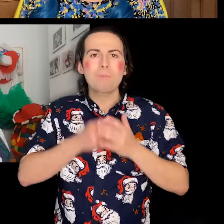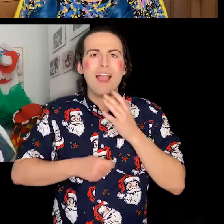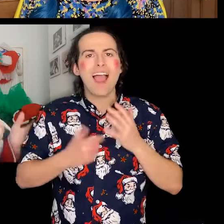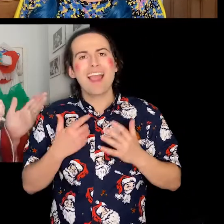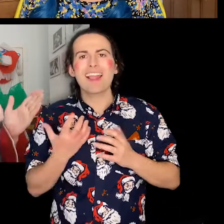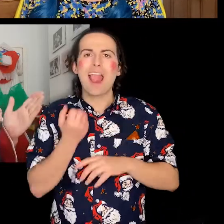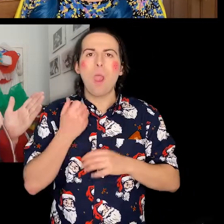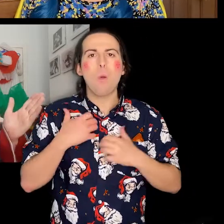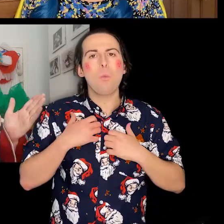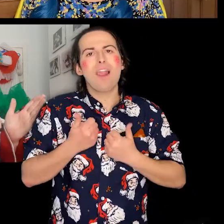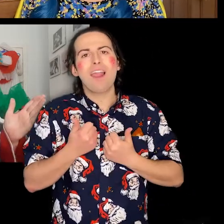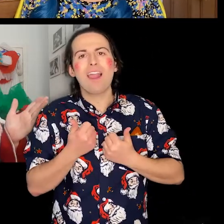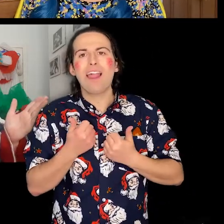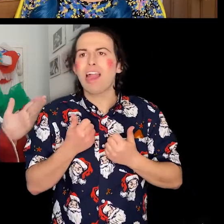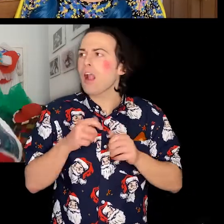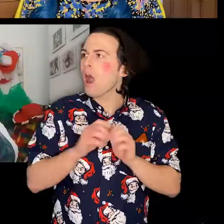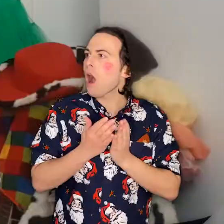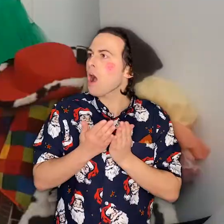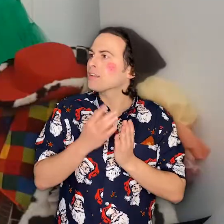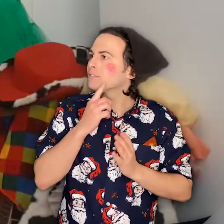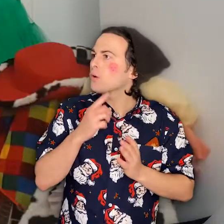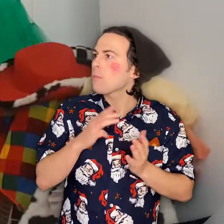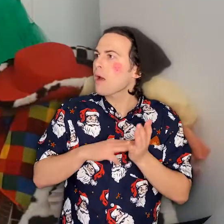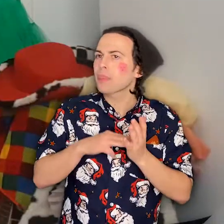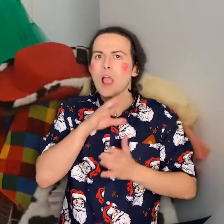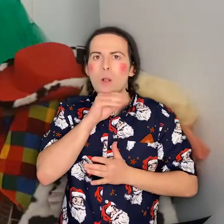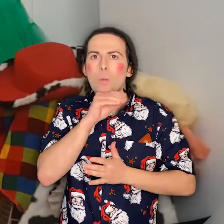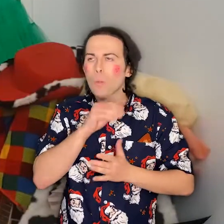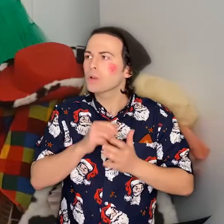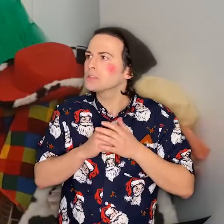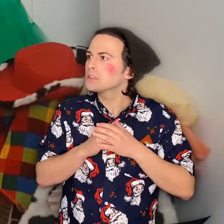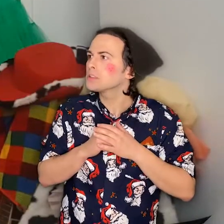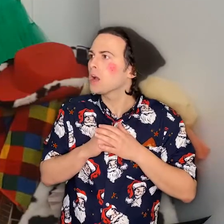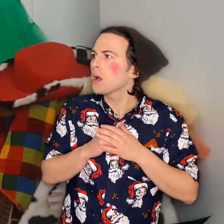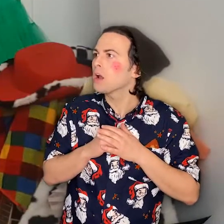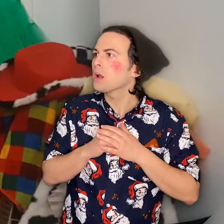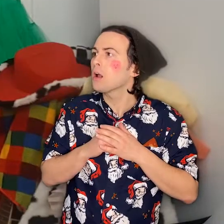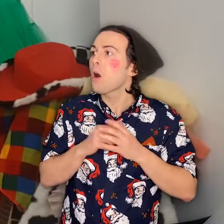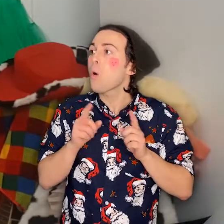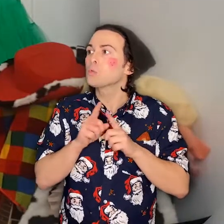Goose and sign it from us all. I’ll maybe send her a wee bottle of sanitiser too, who